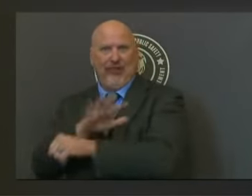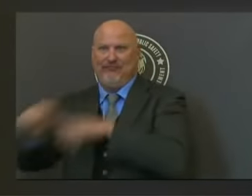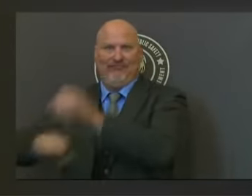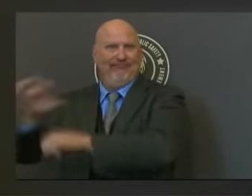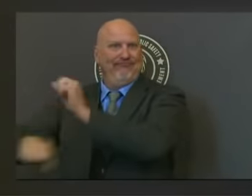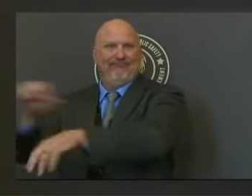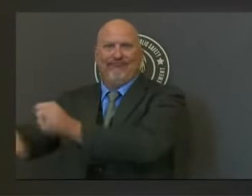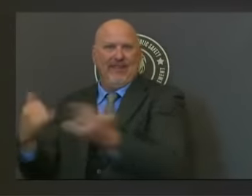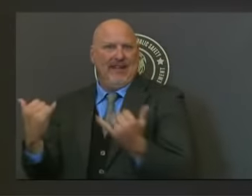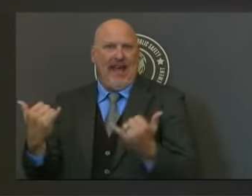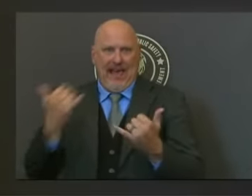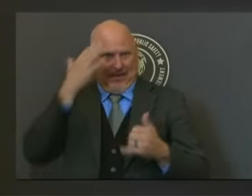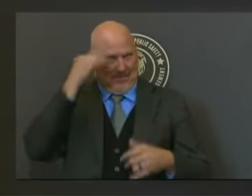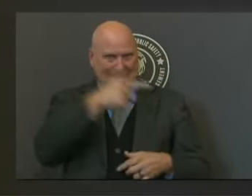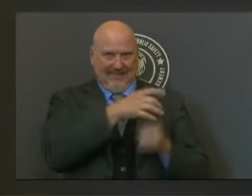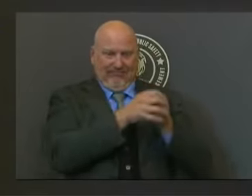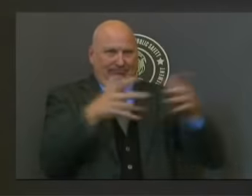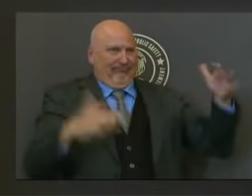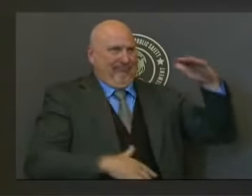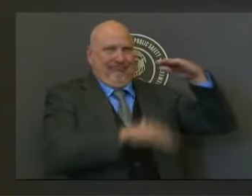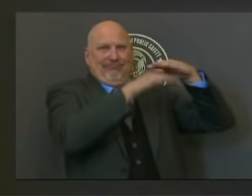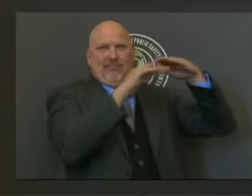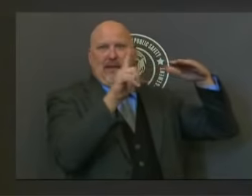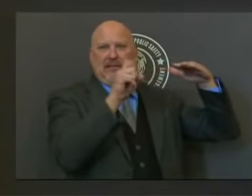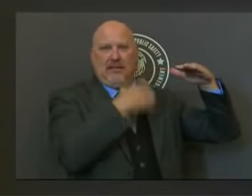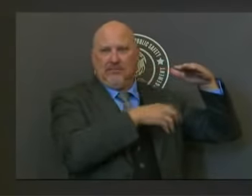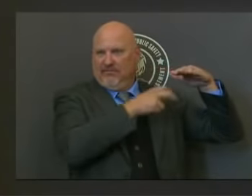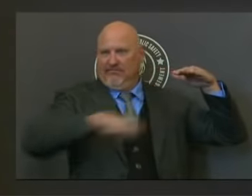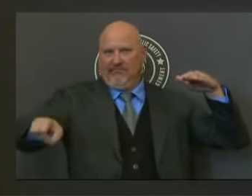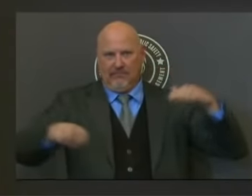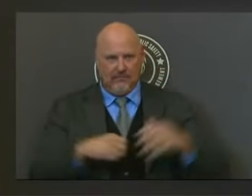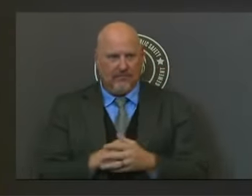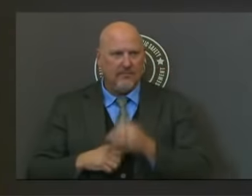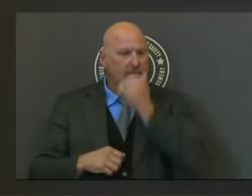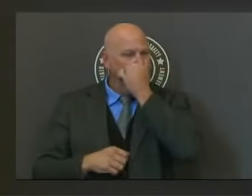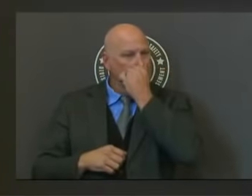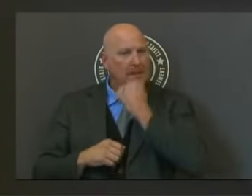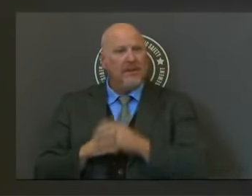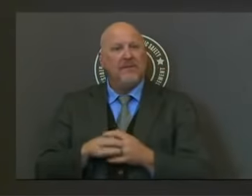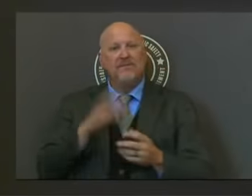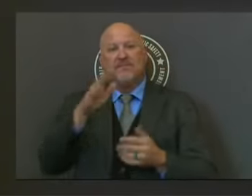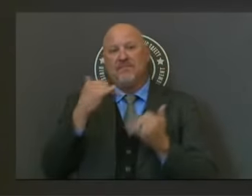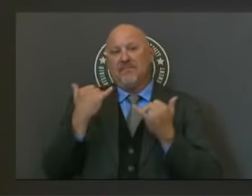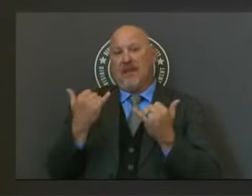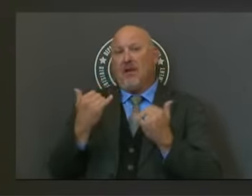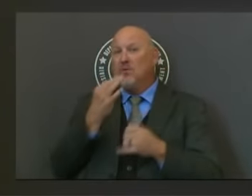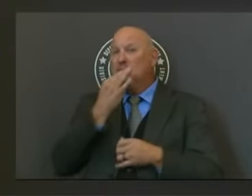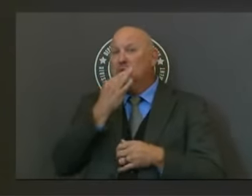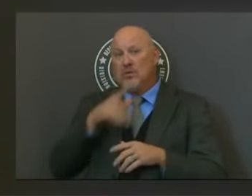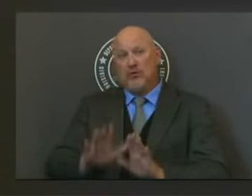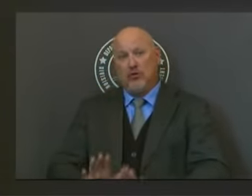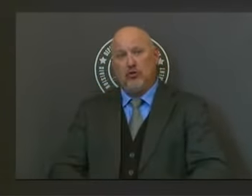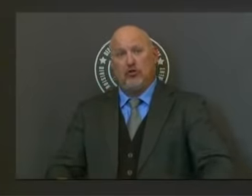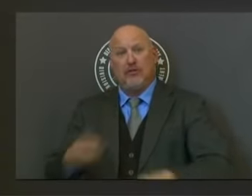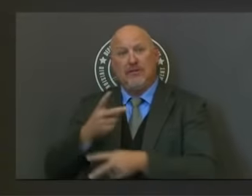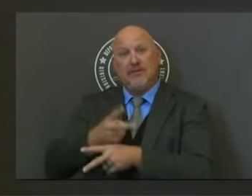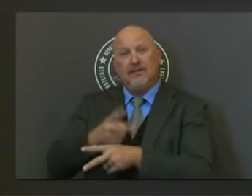transfer in pediatric patients from out of the hospital in Riverton hospital the primary